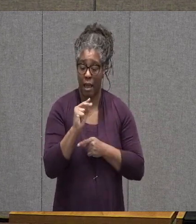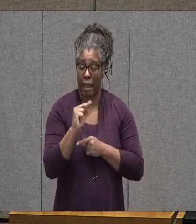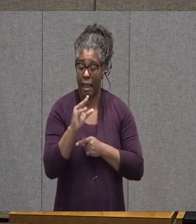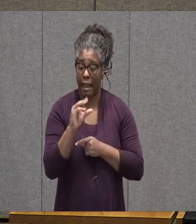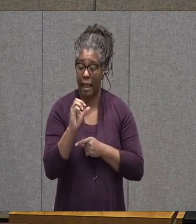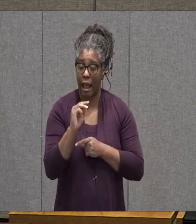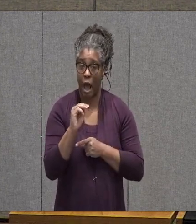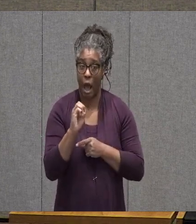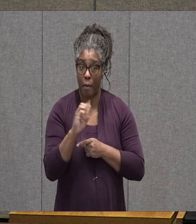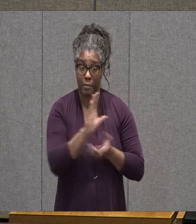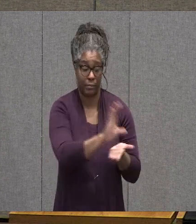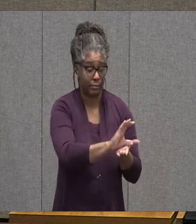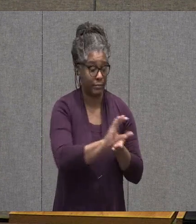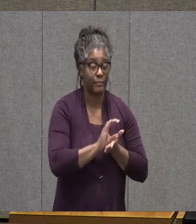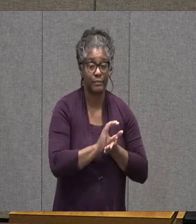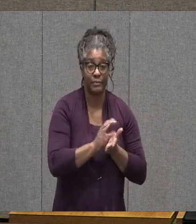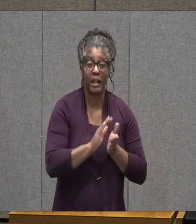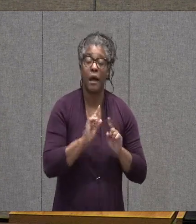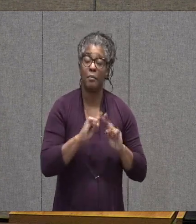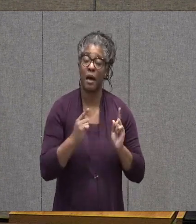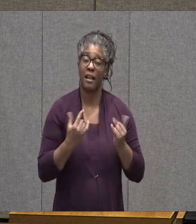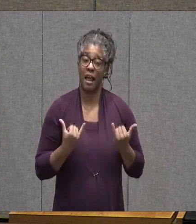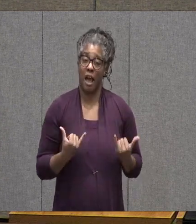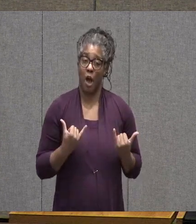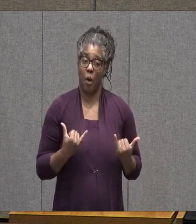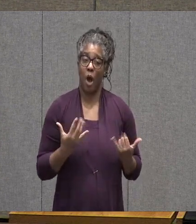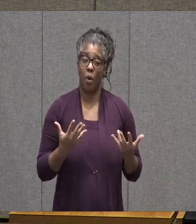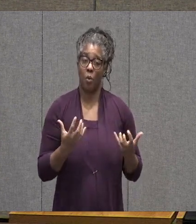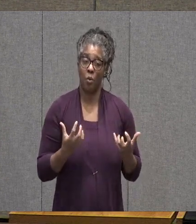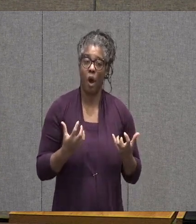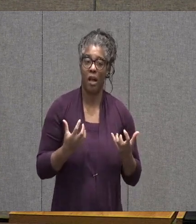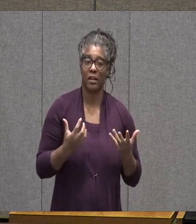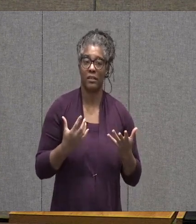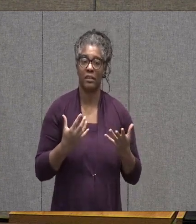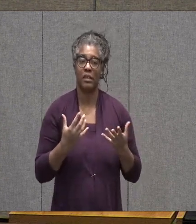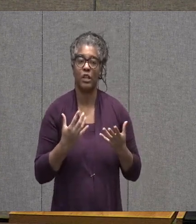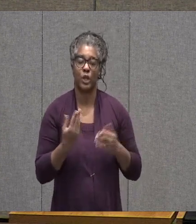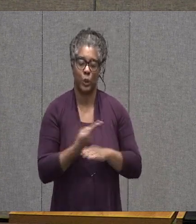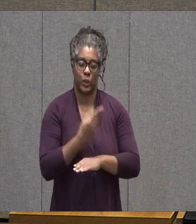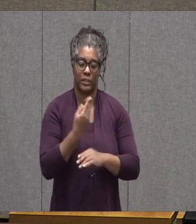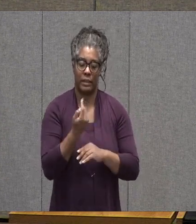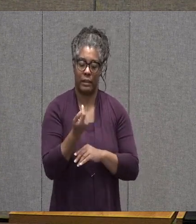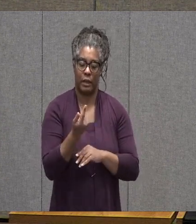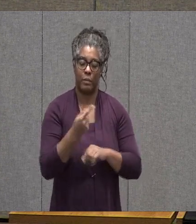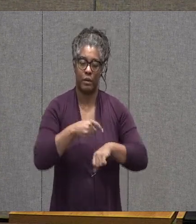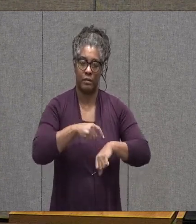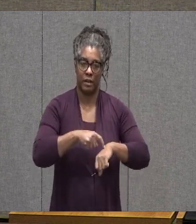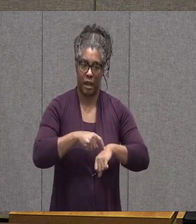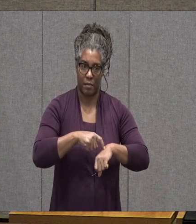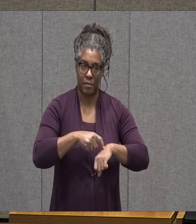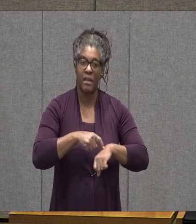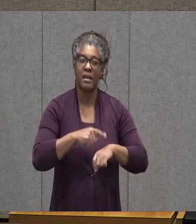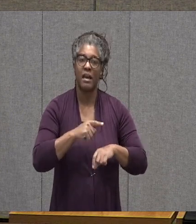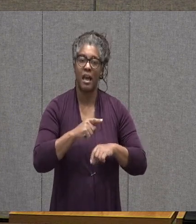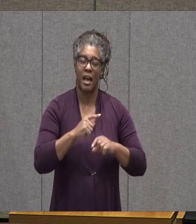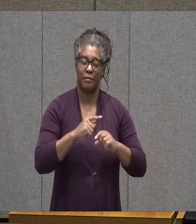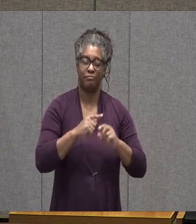I want to take a little time and talk with you about the different features of informational text.